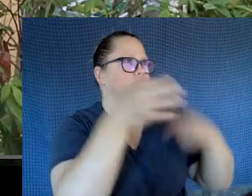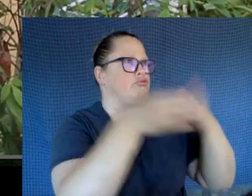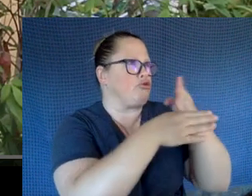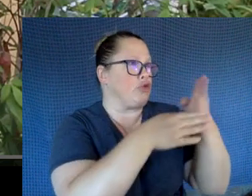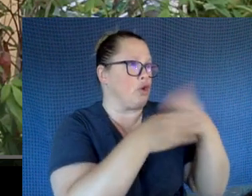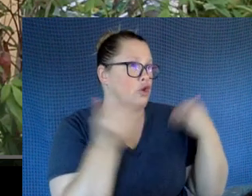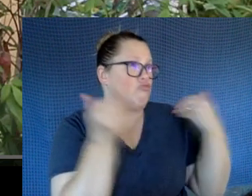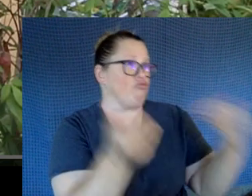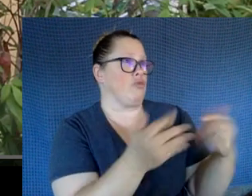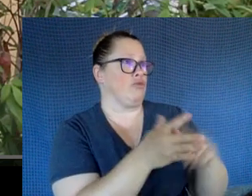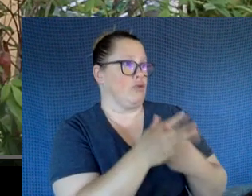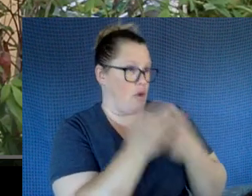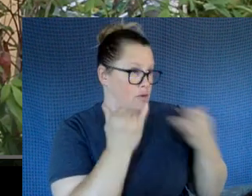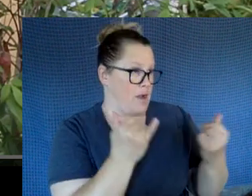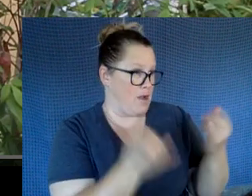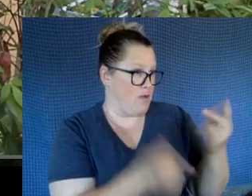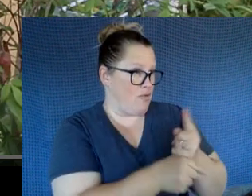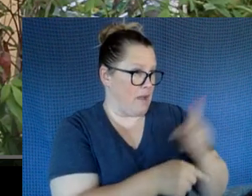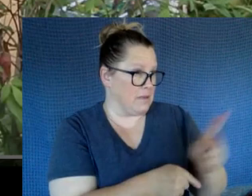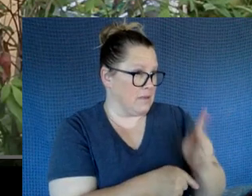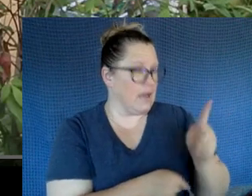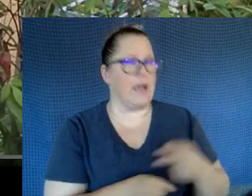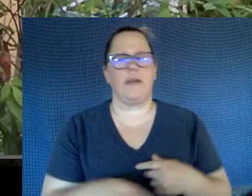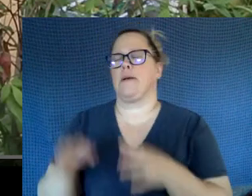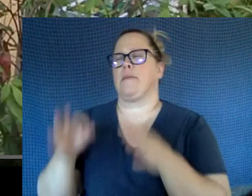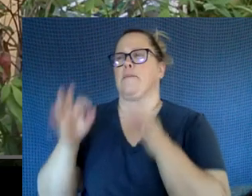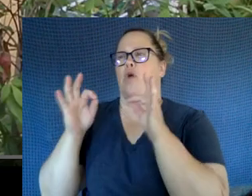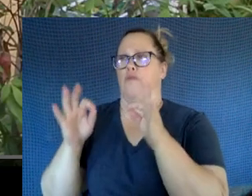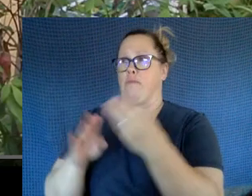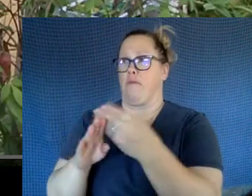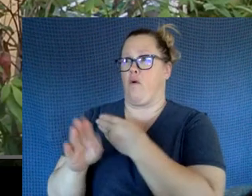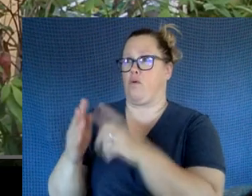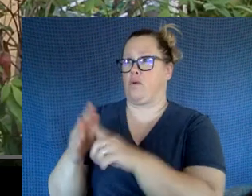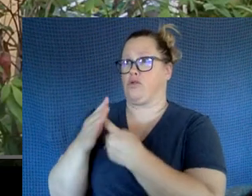Don't you think Mrs. Kane? Perfect but before we start the story we're going to